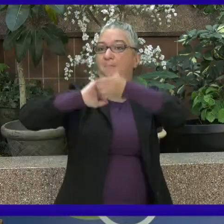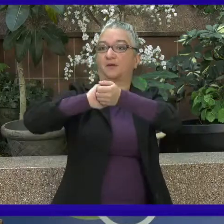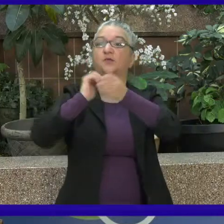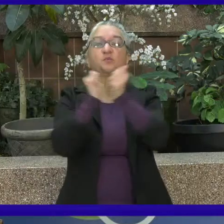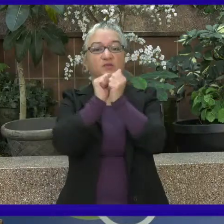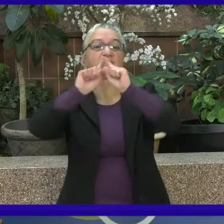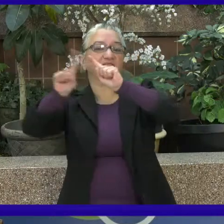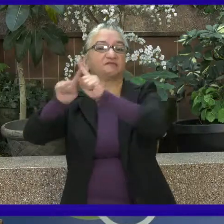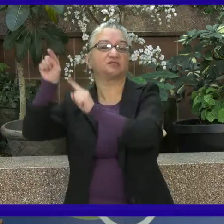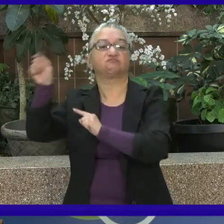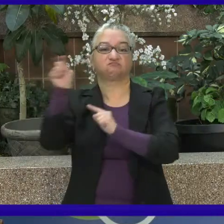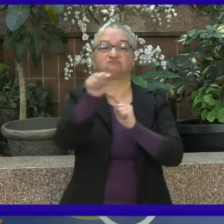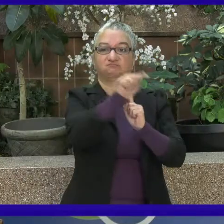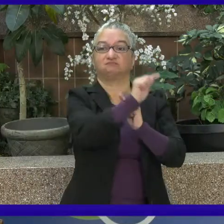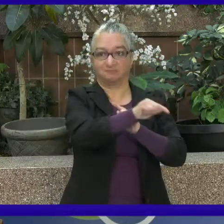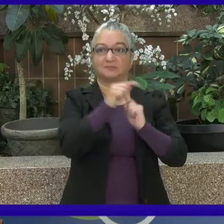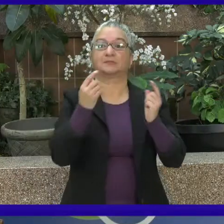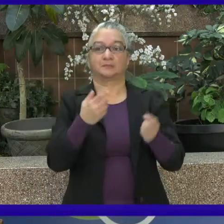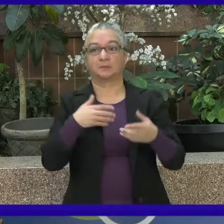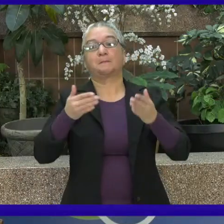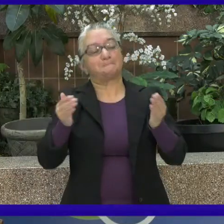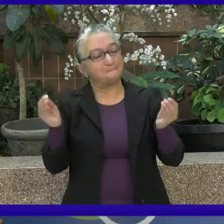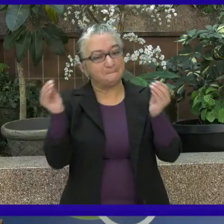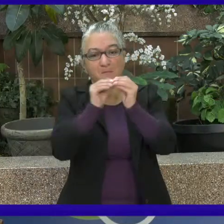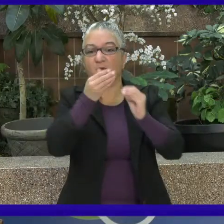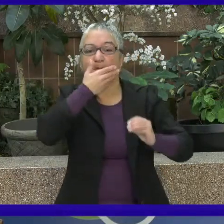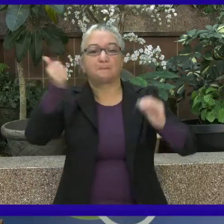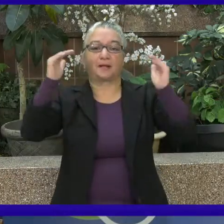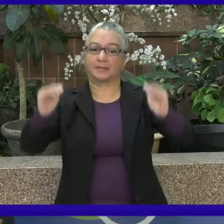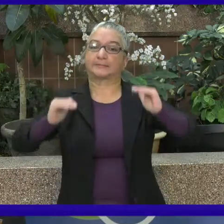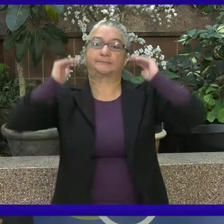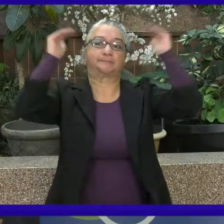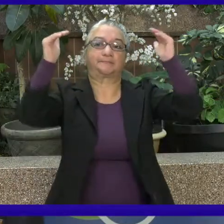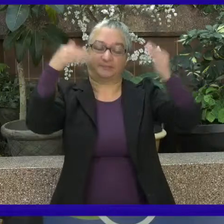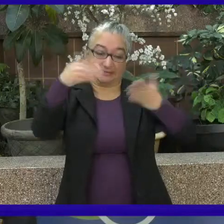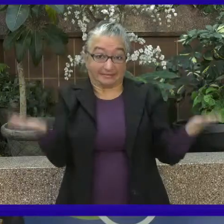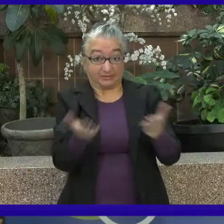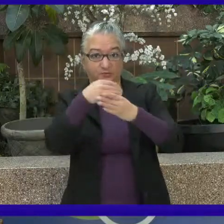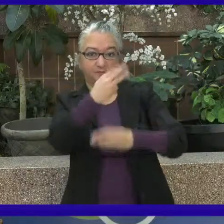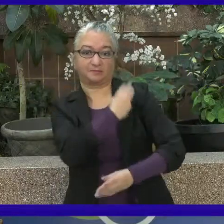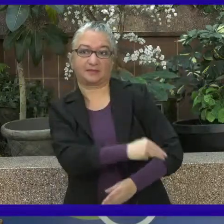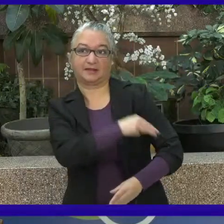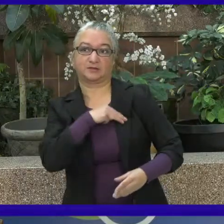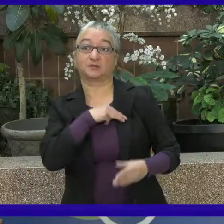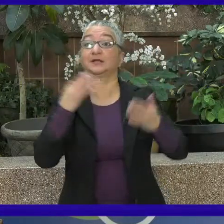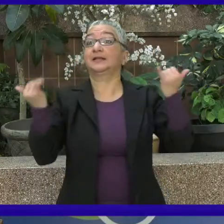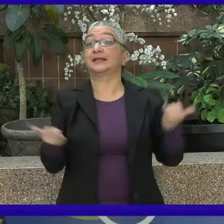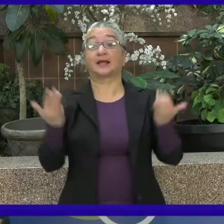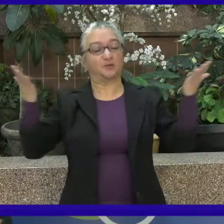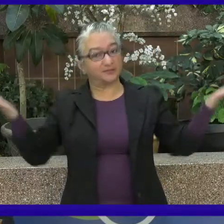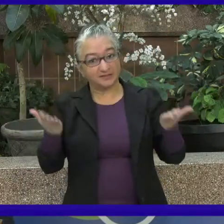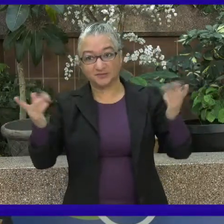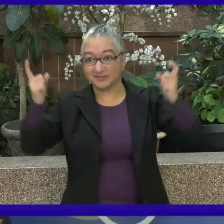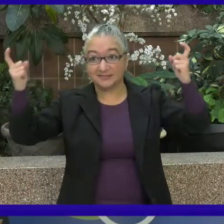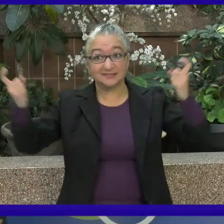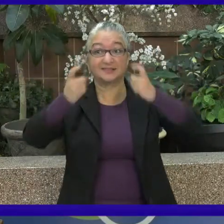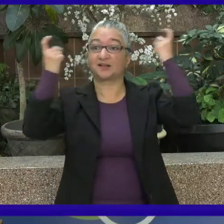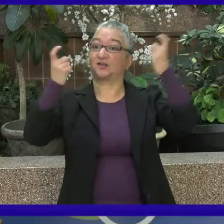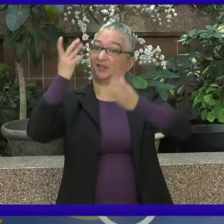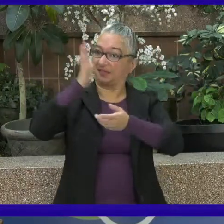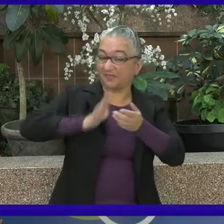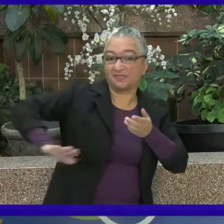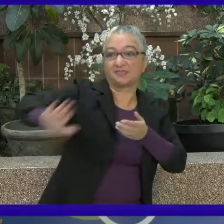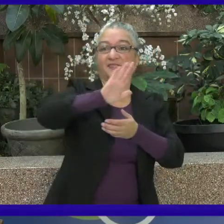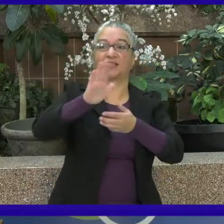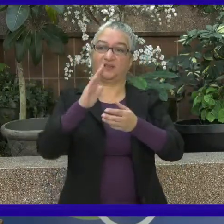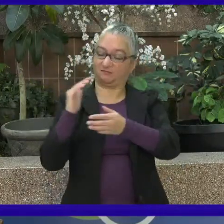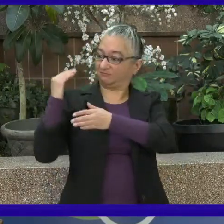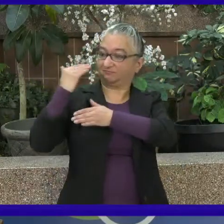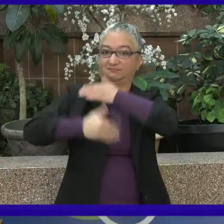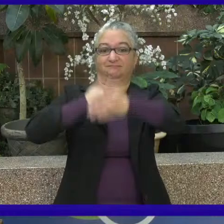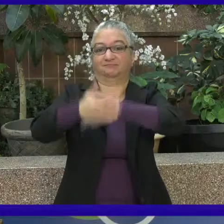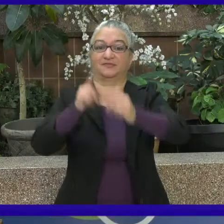time uh today we celebrate really the leadership and successes of protect mb campaign and um it it